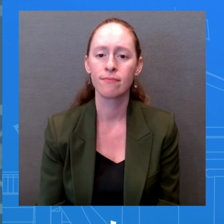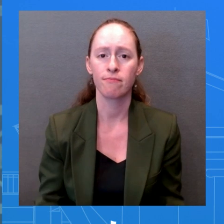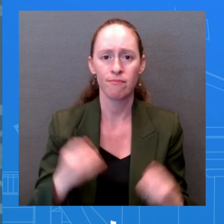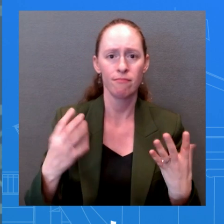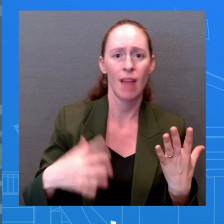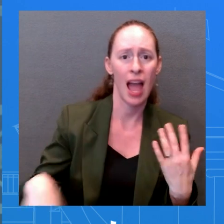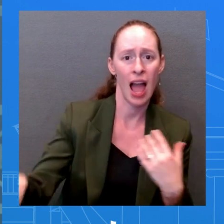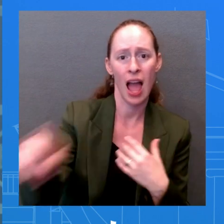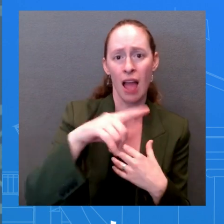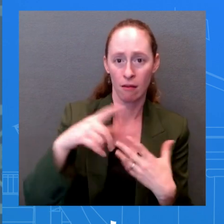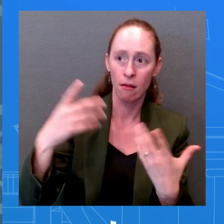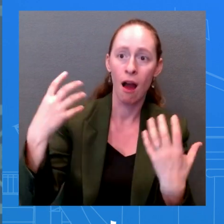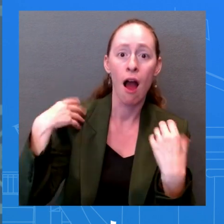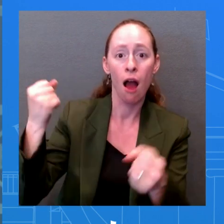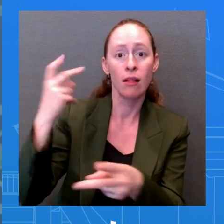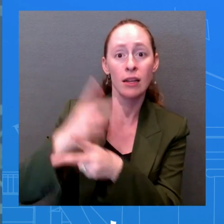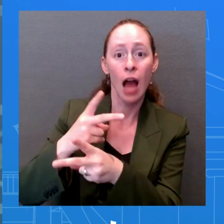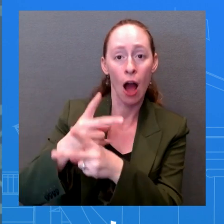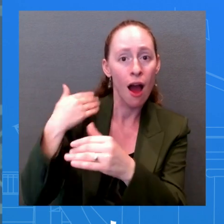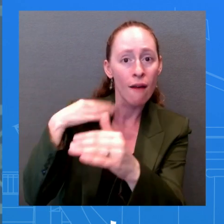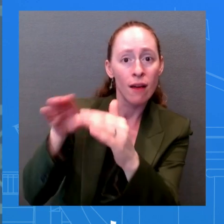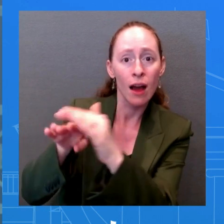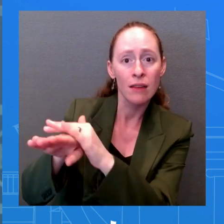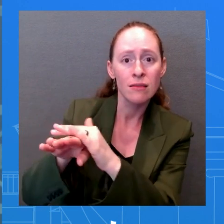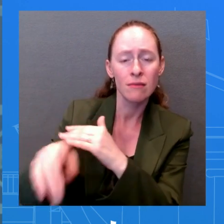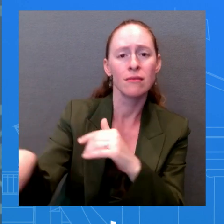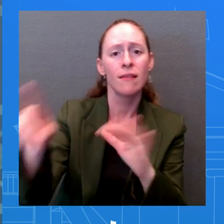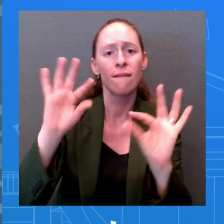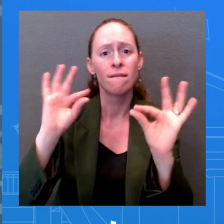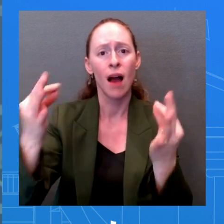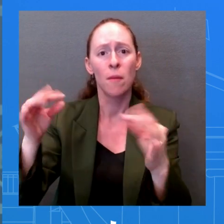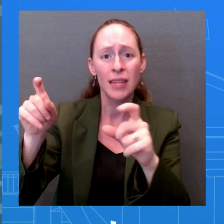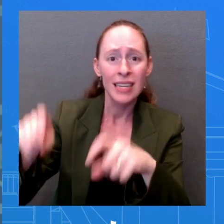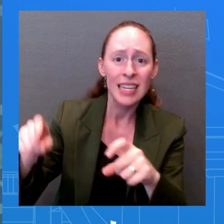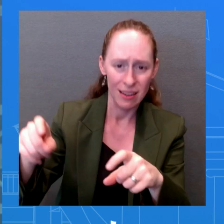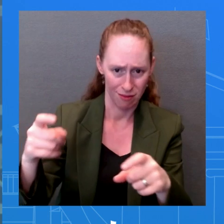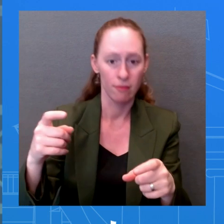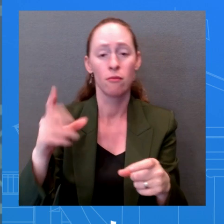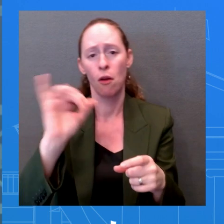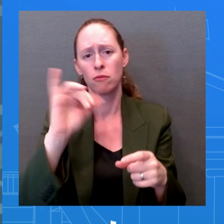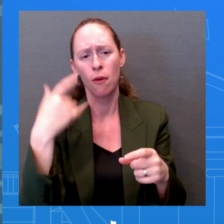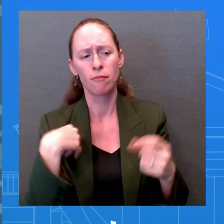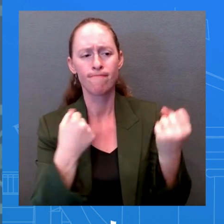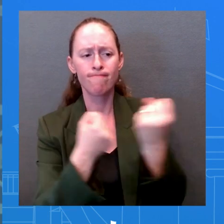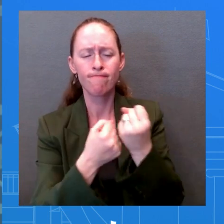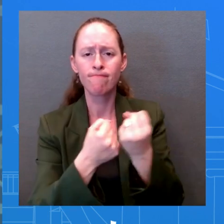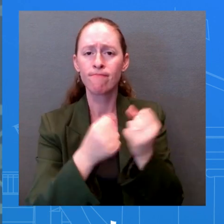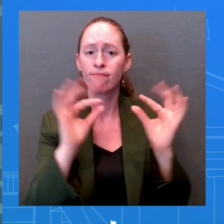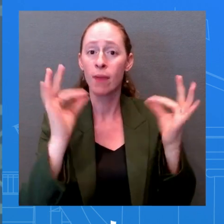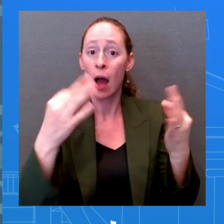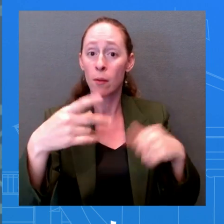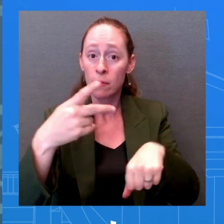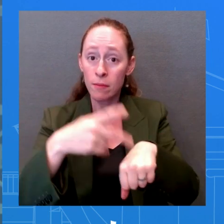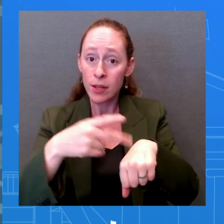hosted regional White House Latino economic initiative summits across the country, and protected and strengthened the DACA program